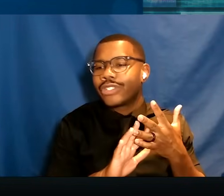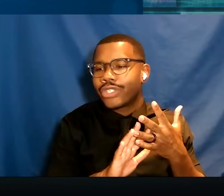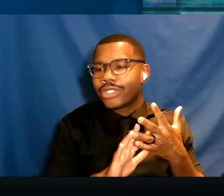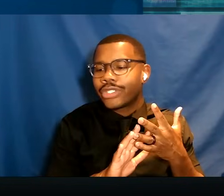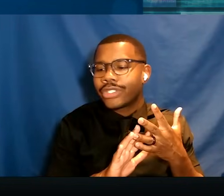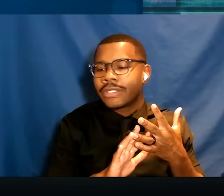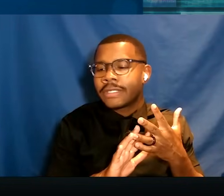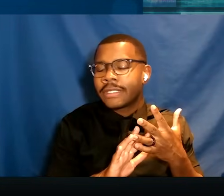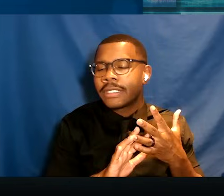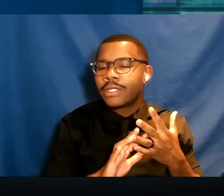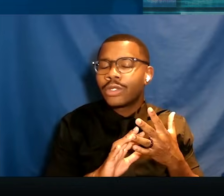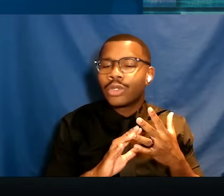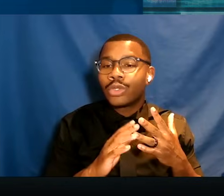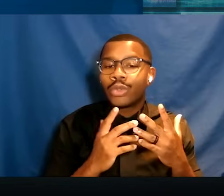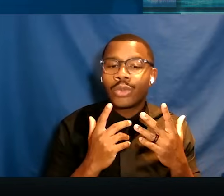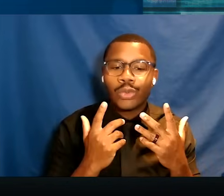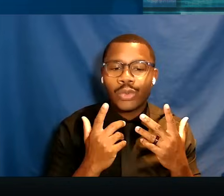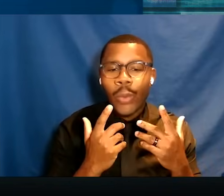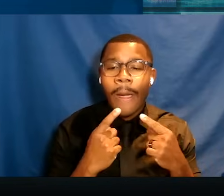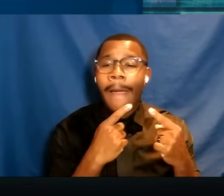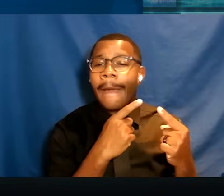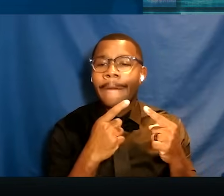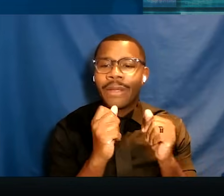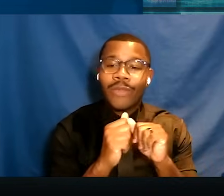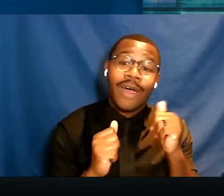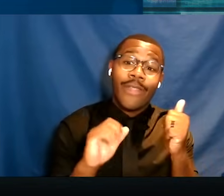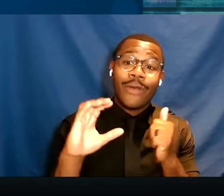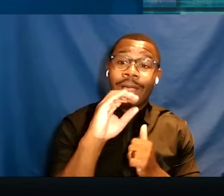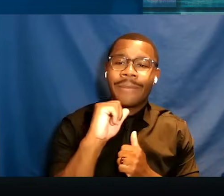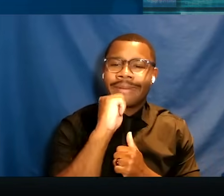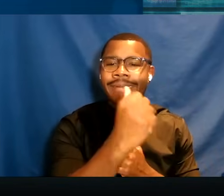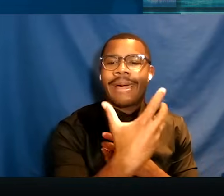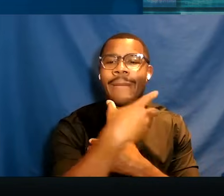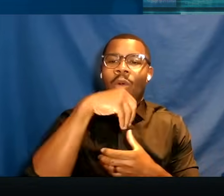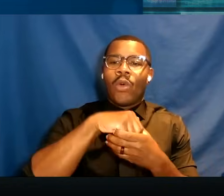with other companies who aren't part of this contract, whether that's, you know, Google and YouTube or somebody else.